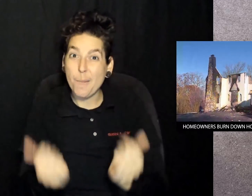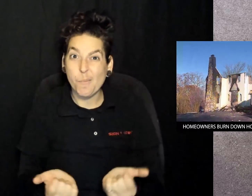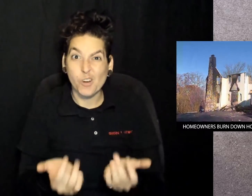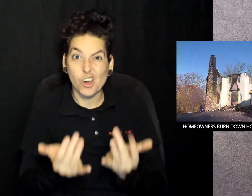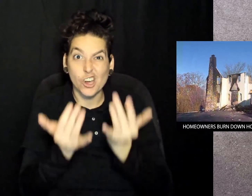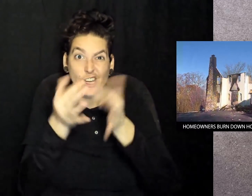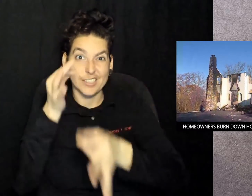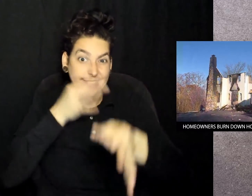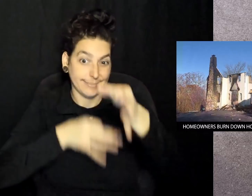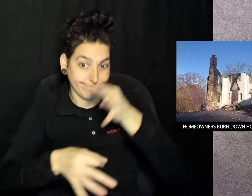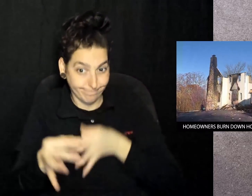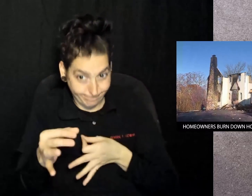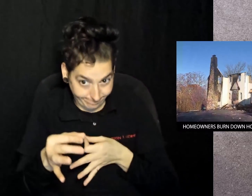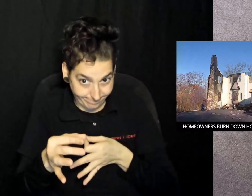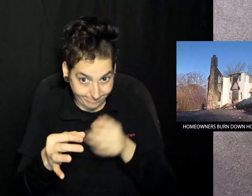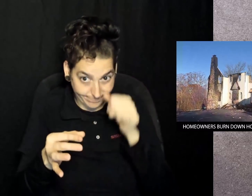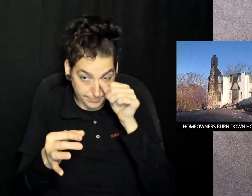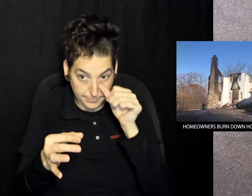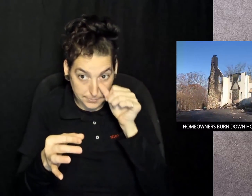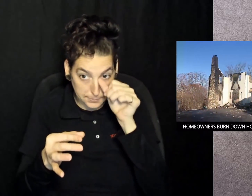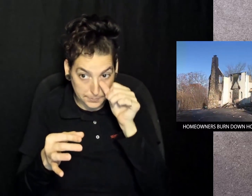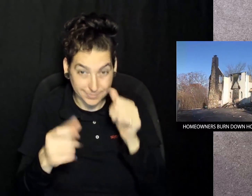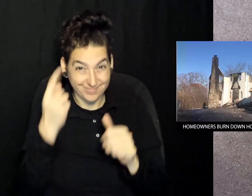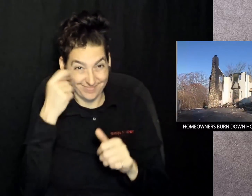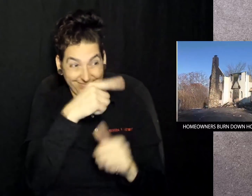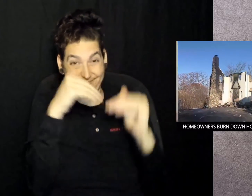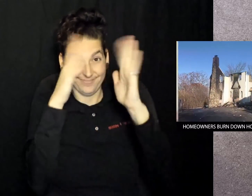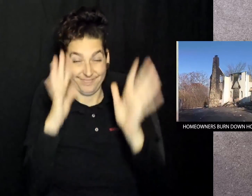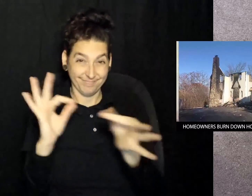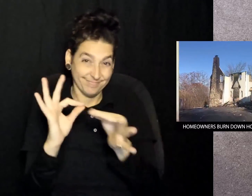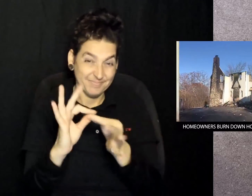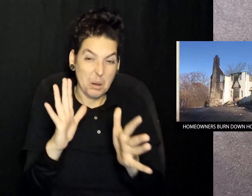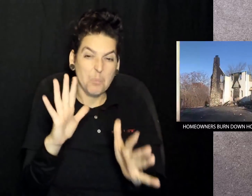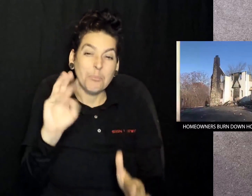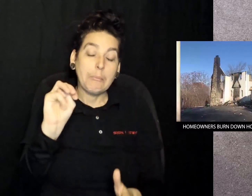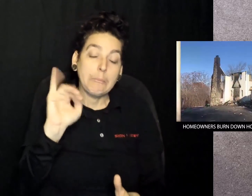but ended up burning down their million-dollar home instead